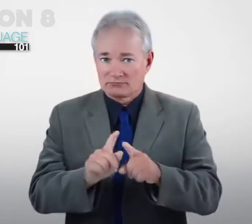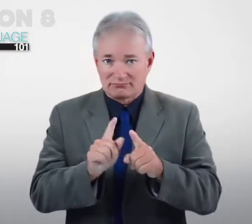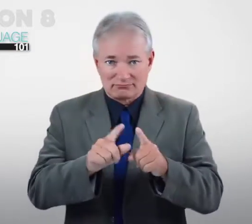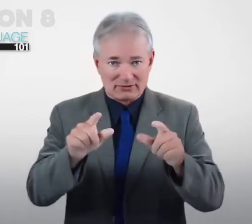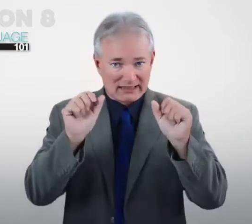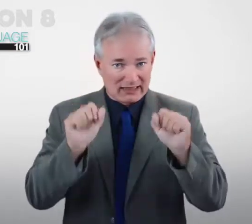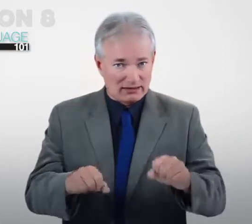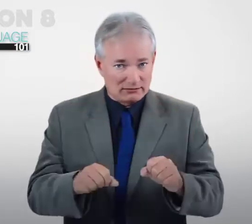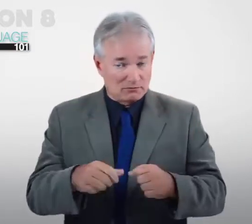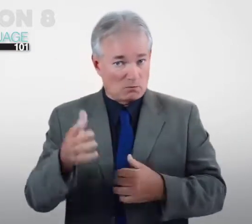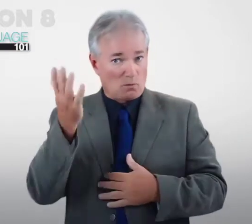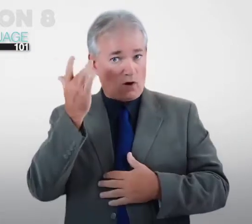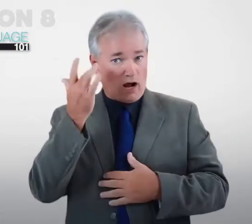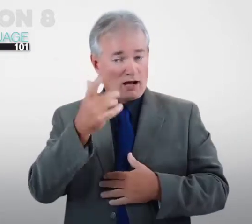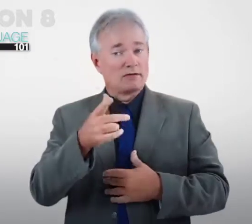and see the difference between the two.